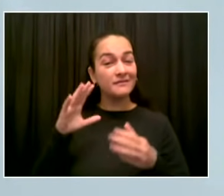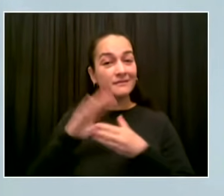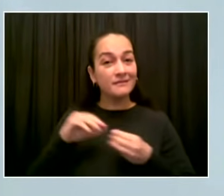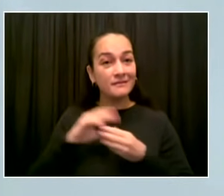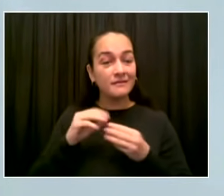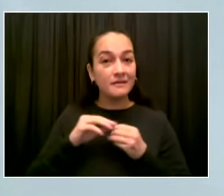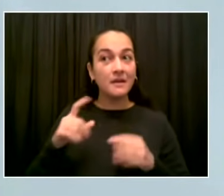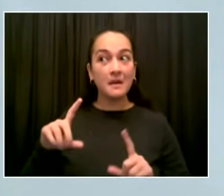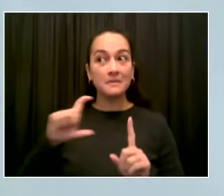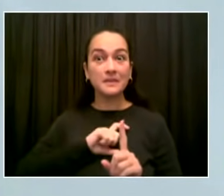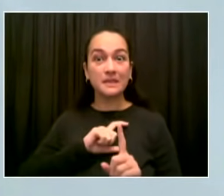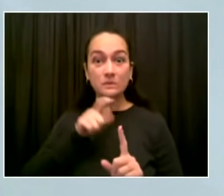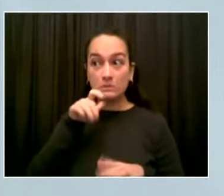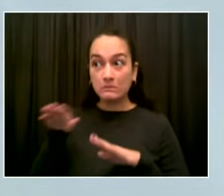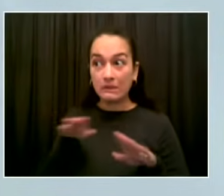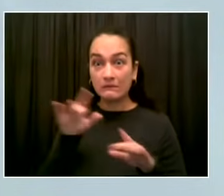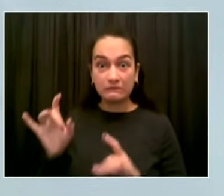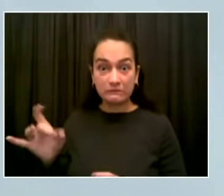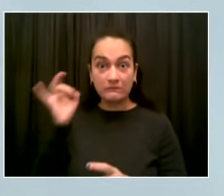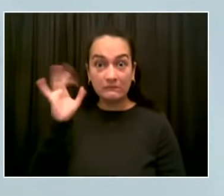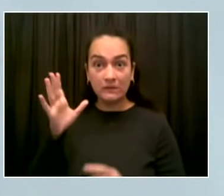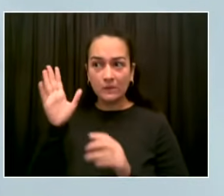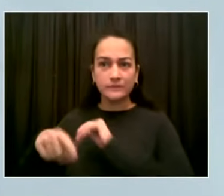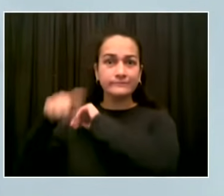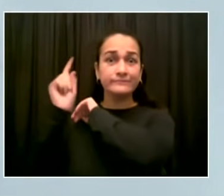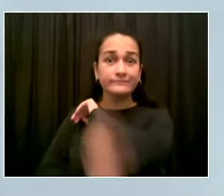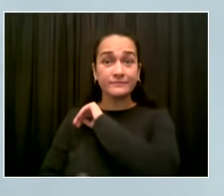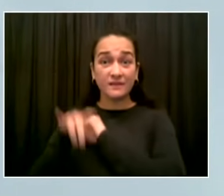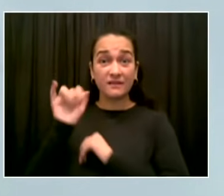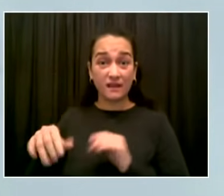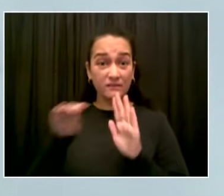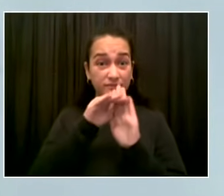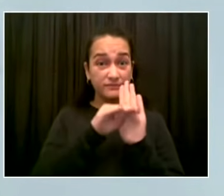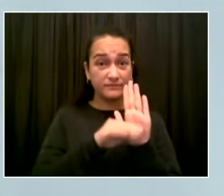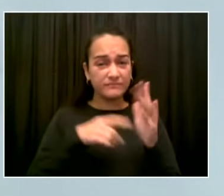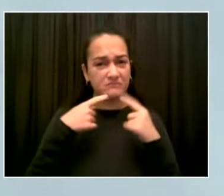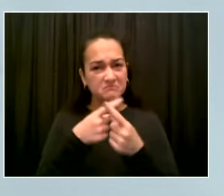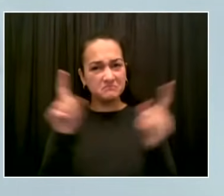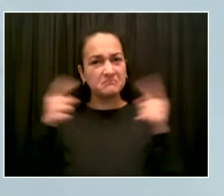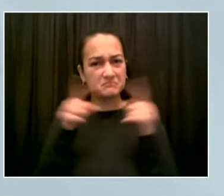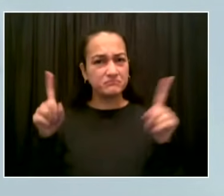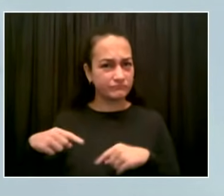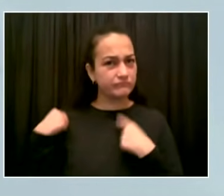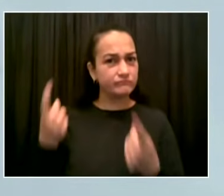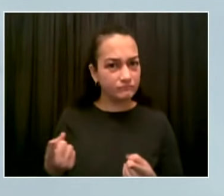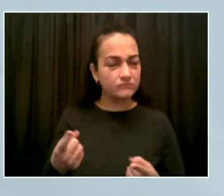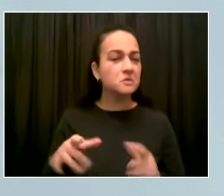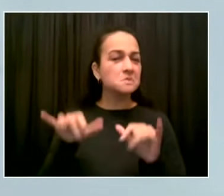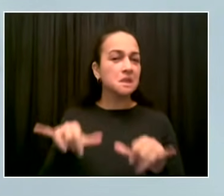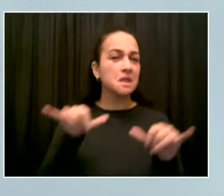THIS, WE'RE NOT DONE, PART ONE I SAID IS WHEN WE WOULD WALK INTO THE SURVEYS THAT WERE NDCOUCDTE